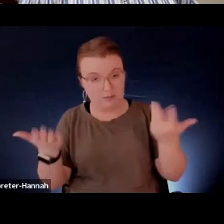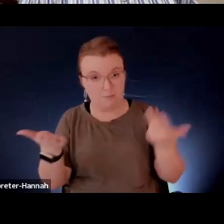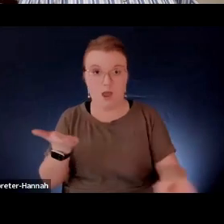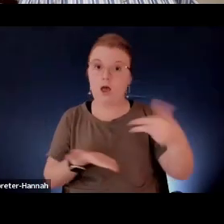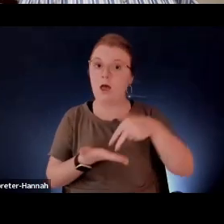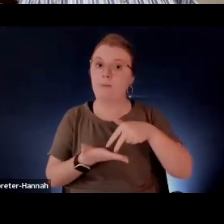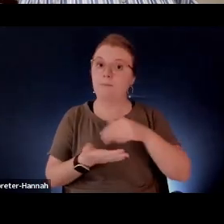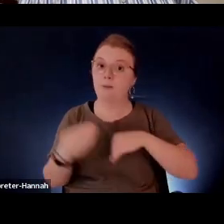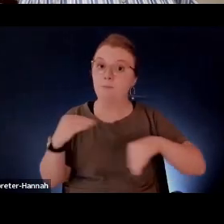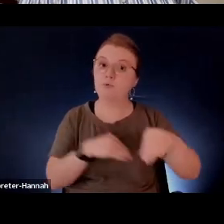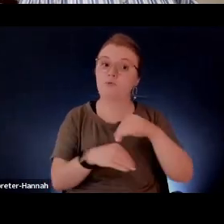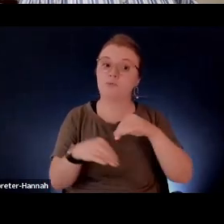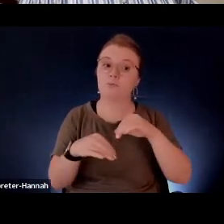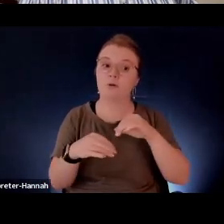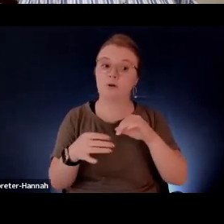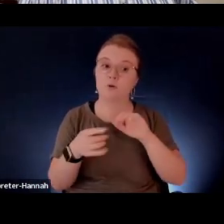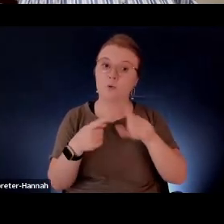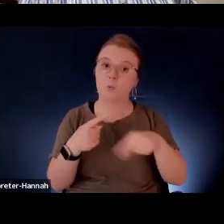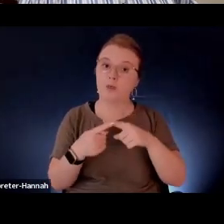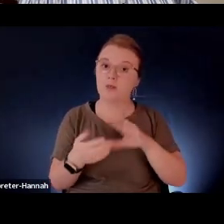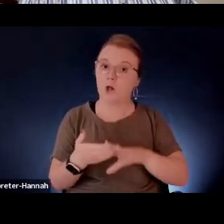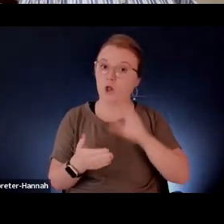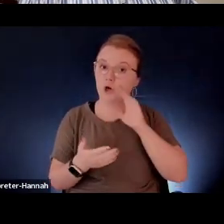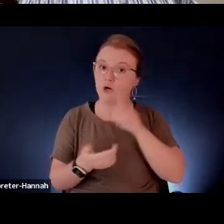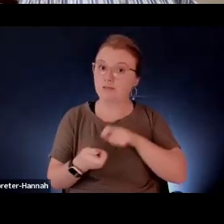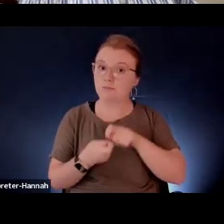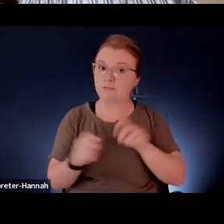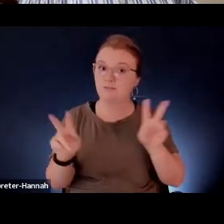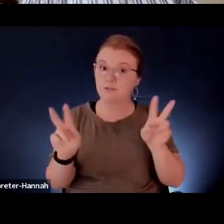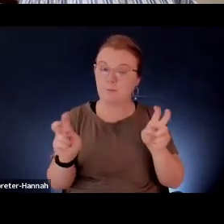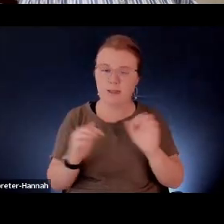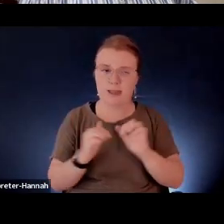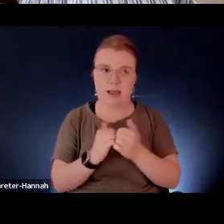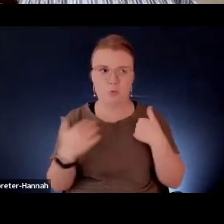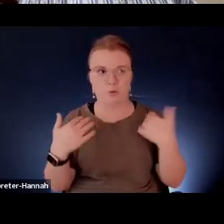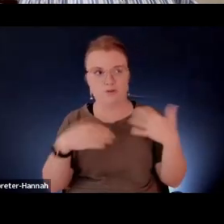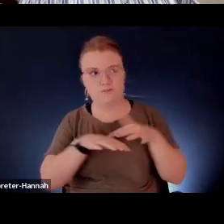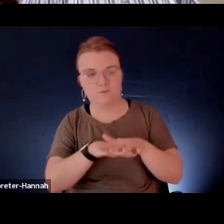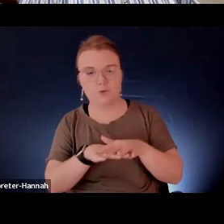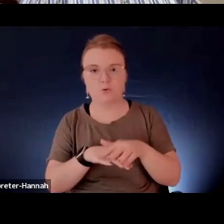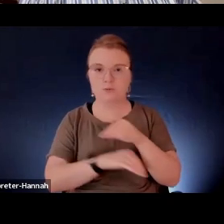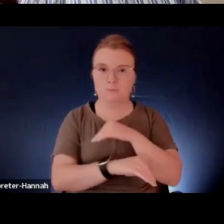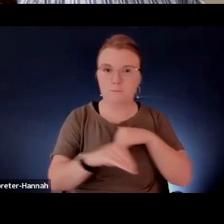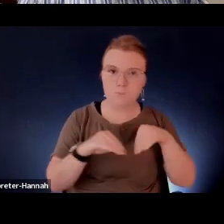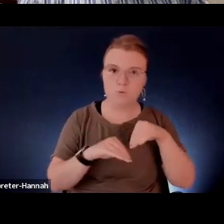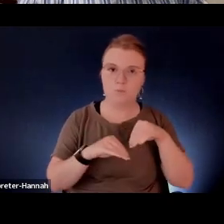as when they're learning a particular topic? Is there a way to infuse movement with math and science? I already know that there are,